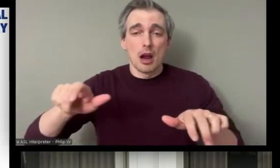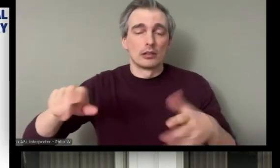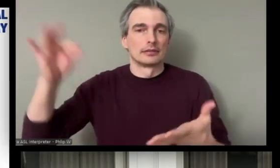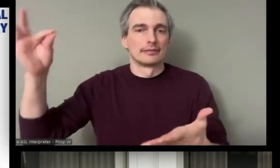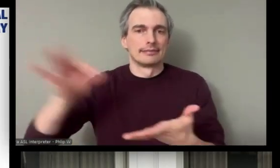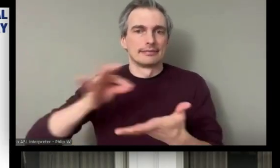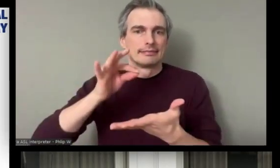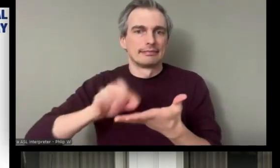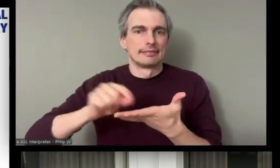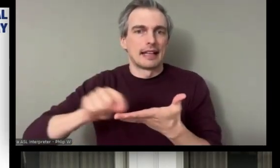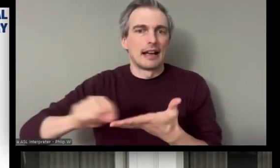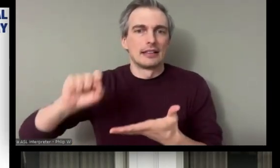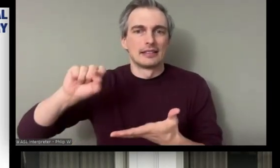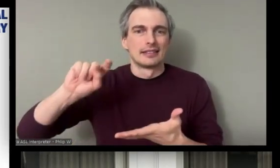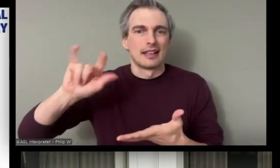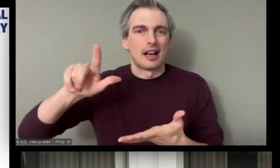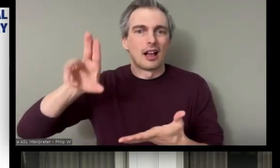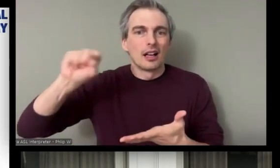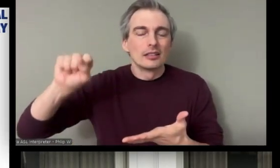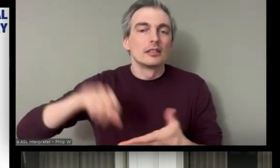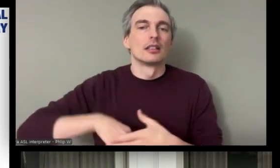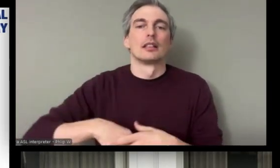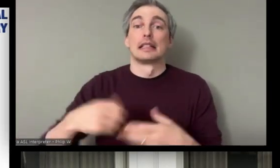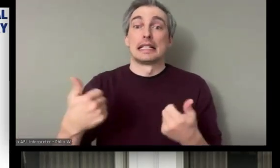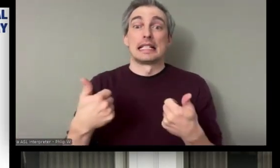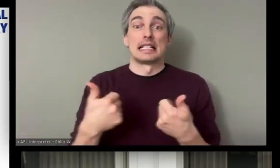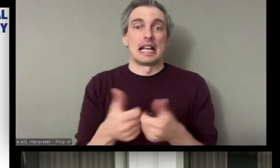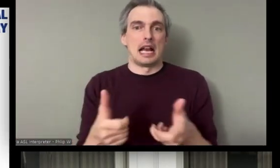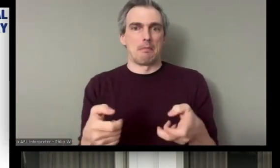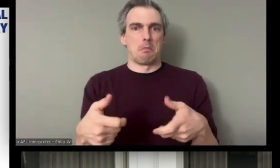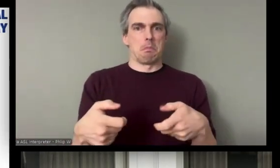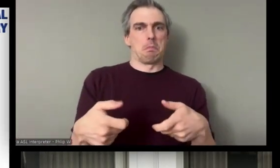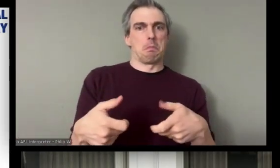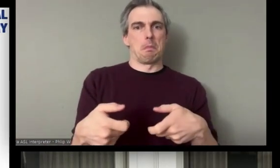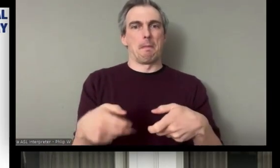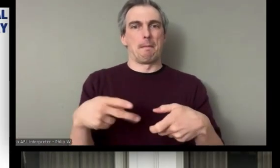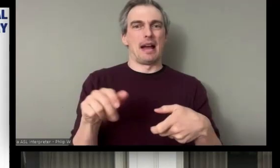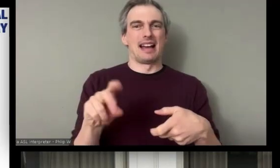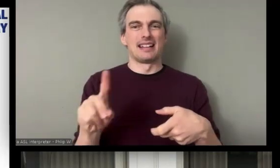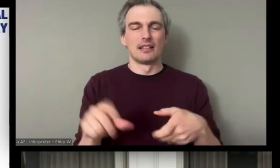So there are different ways to control it, other than using the hand controllers.